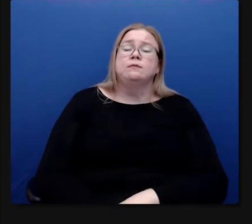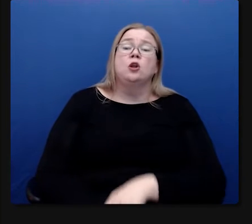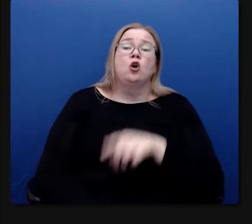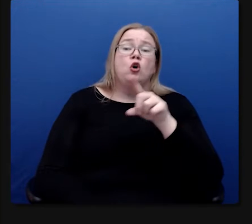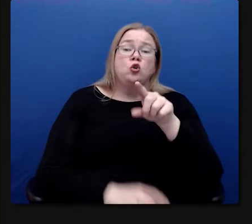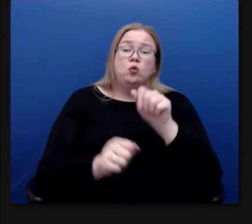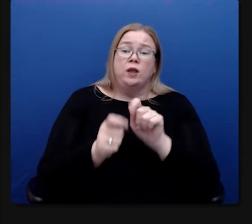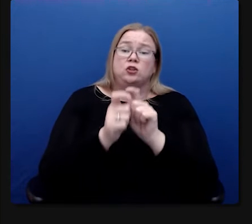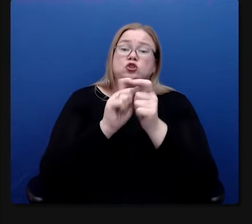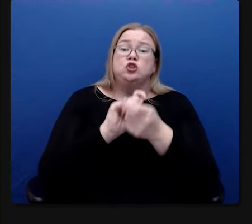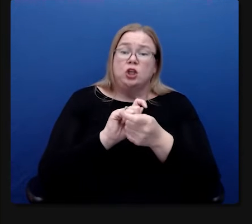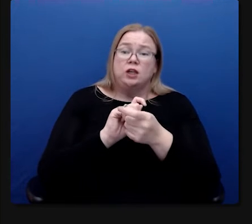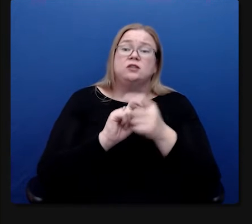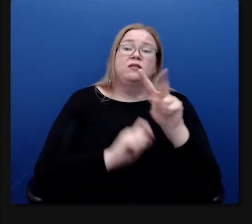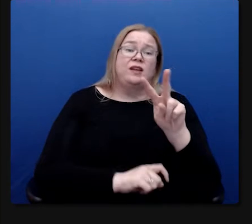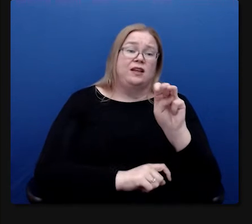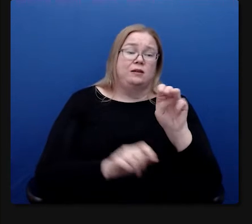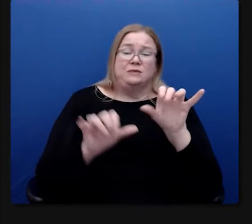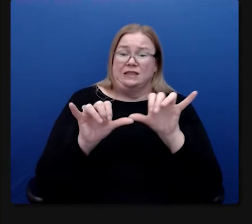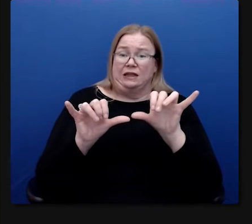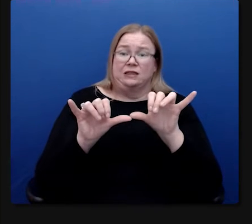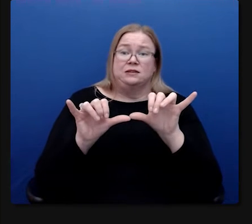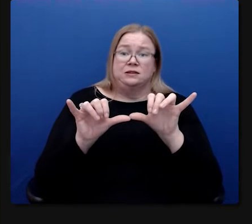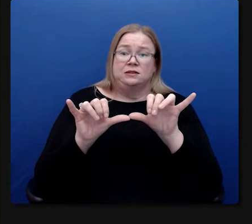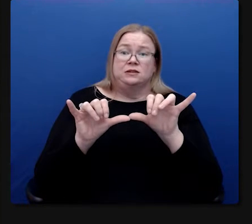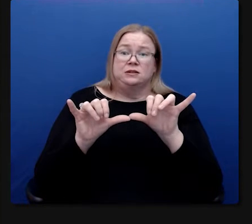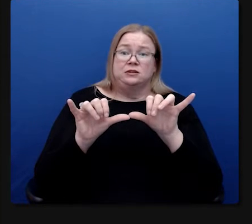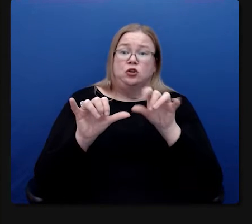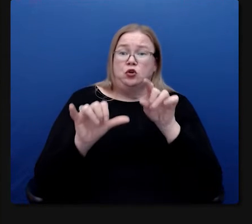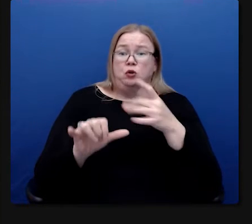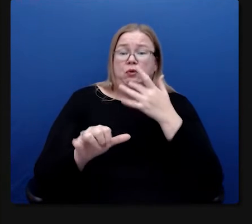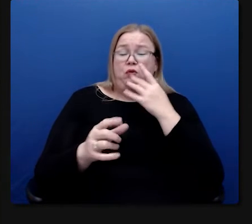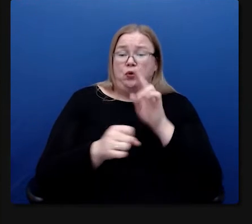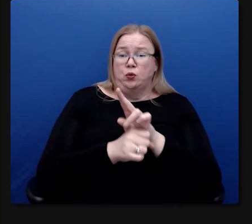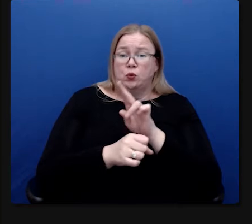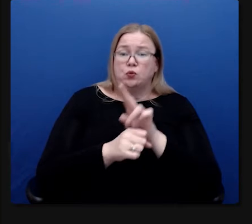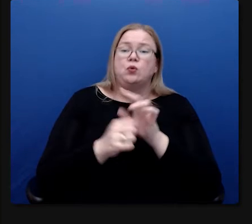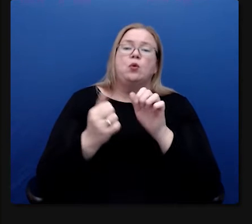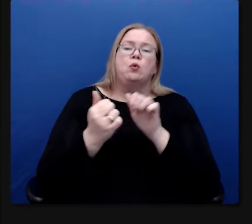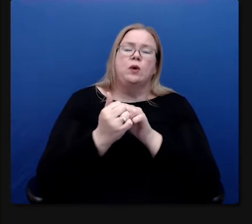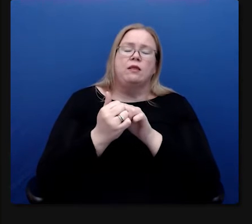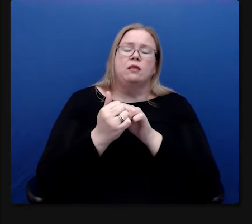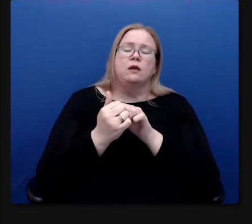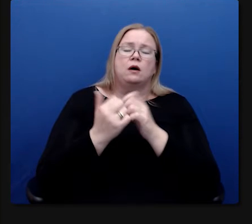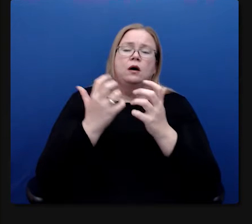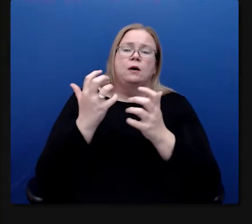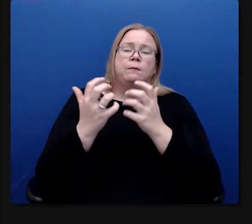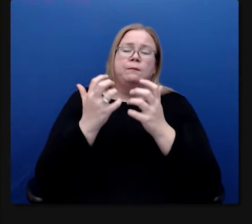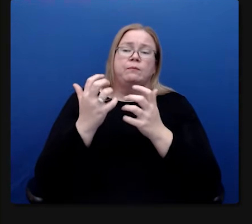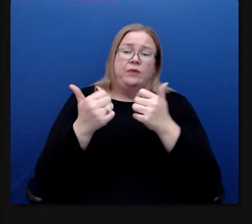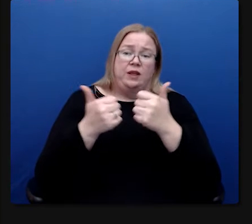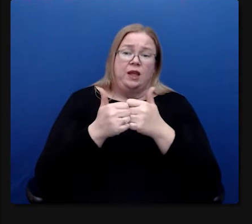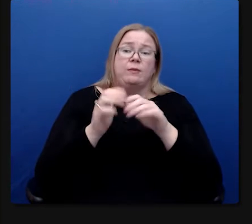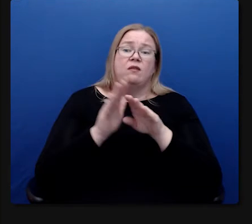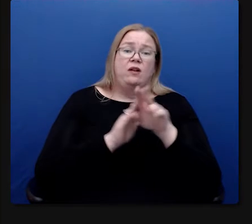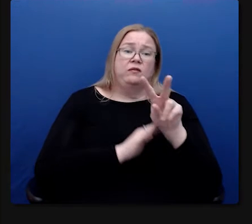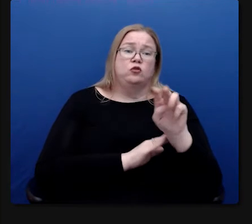You can change what VM size you'd like to use with the Game Development Virtual Machine.